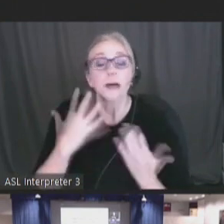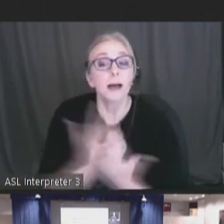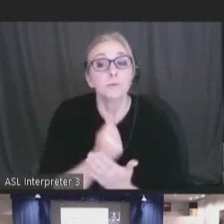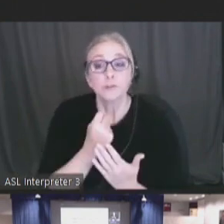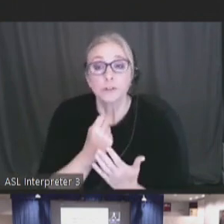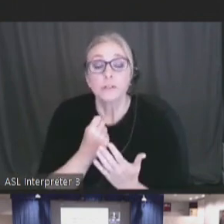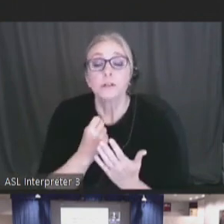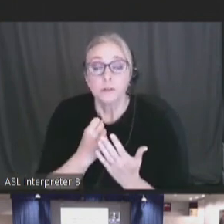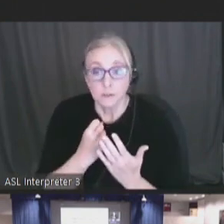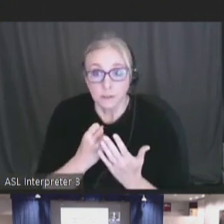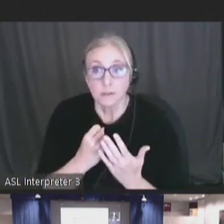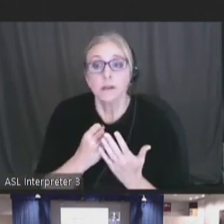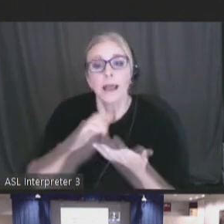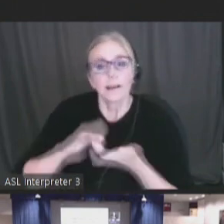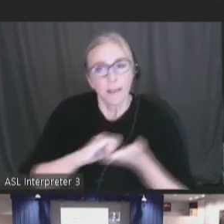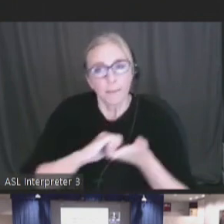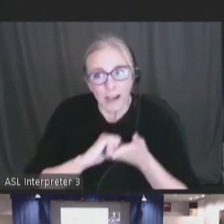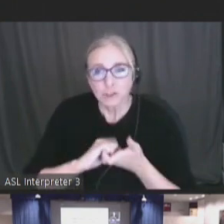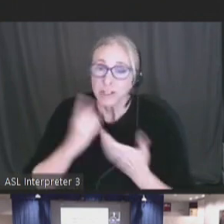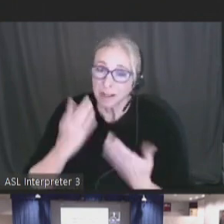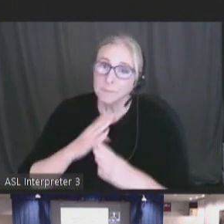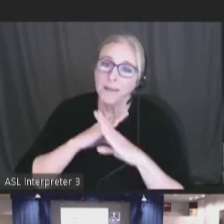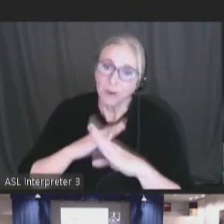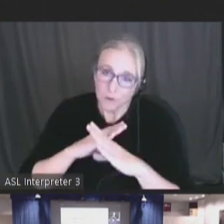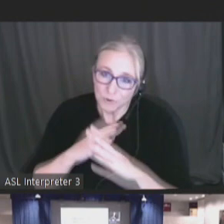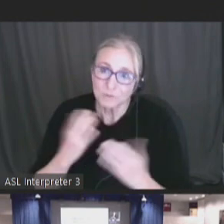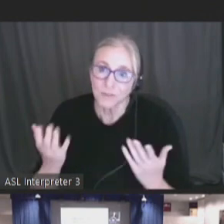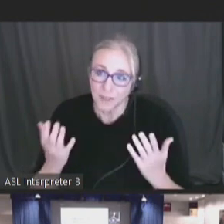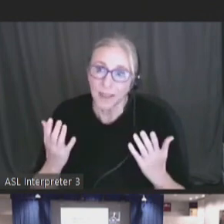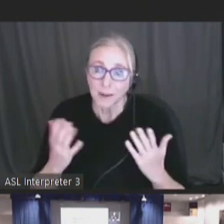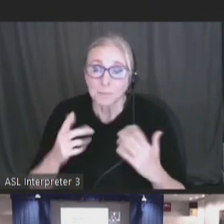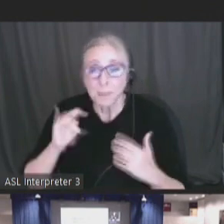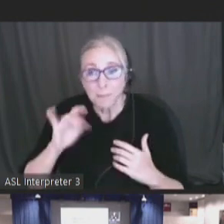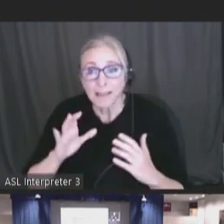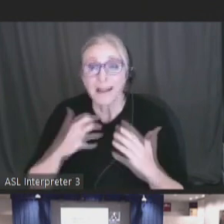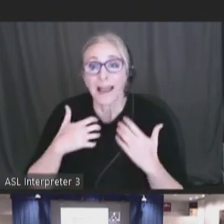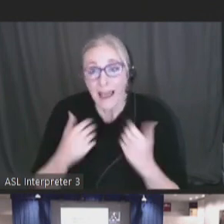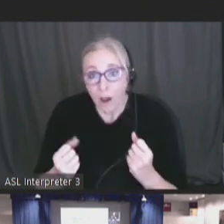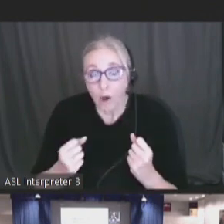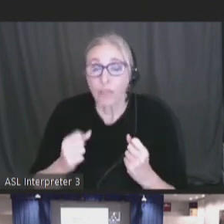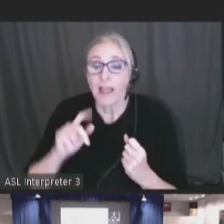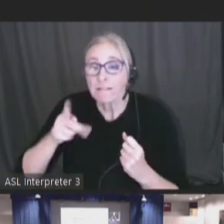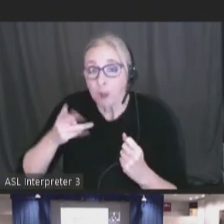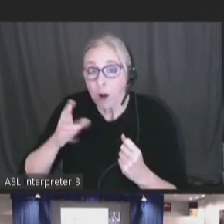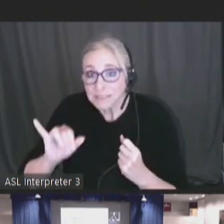some of the collaboration and barriers that public health and pharmacy are facing. And